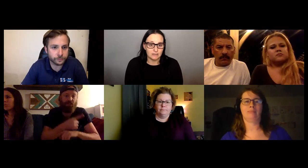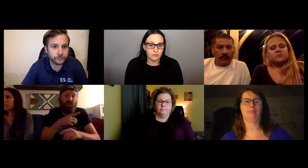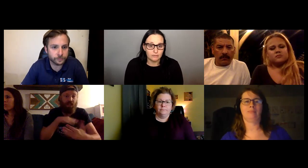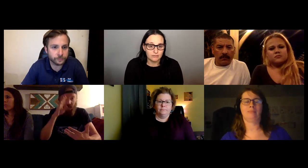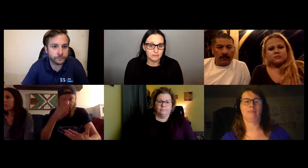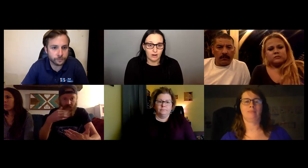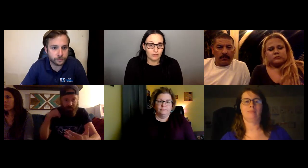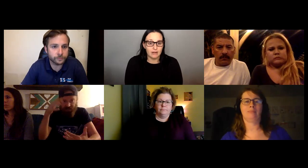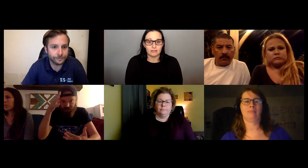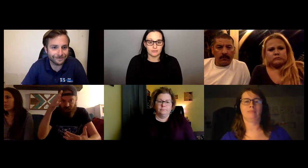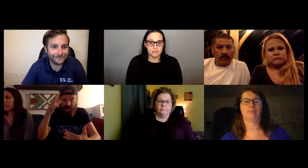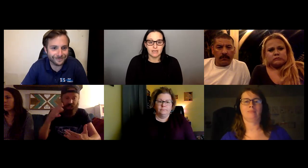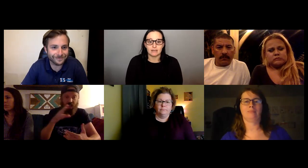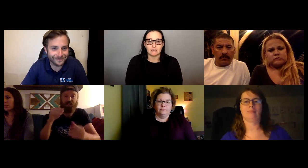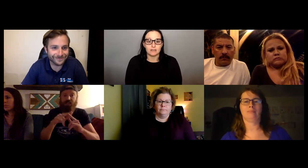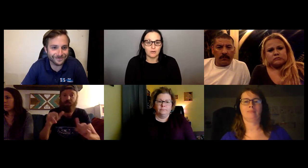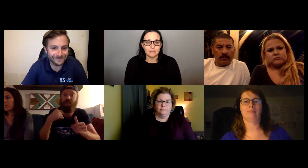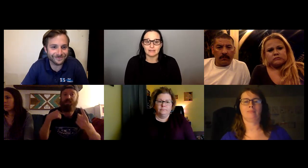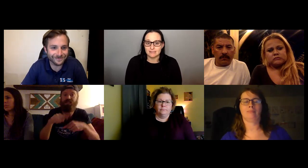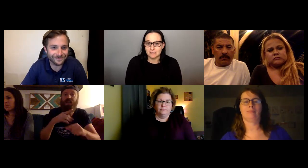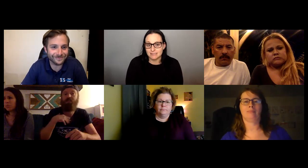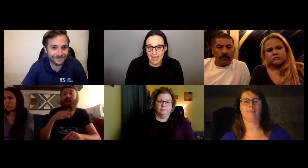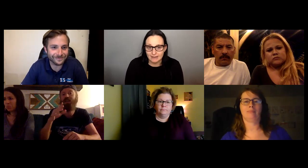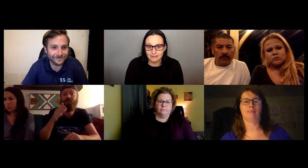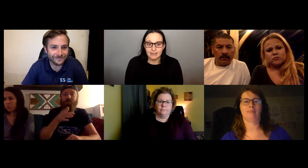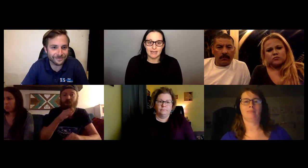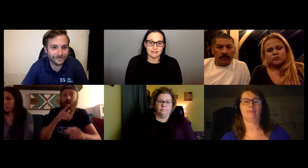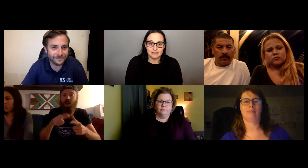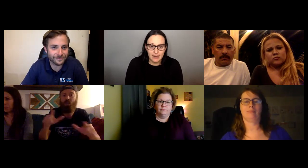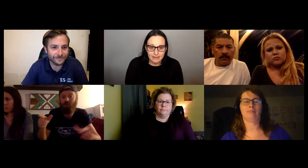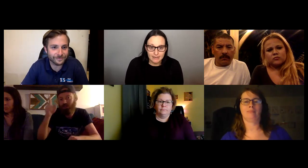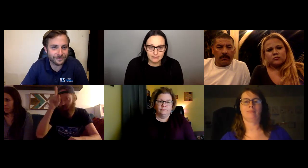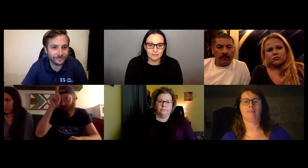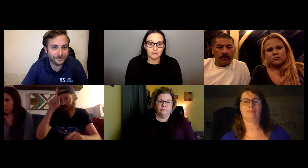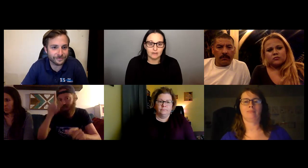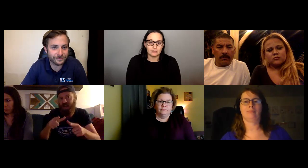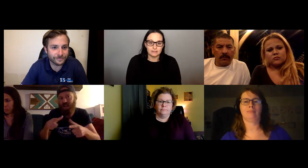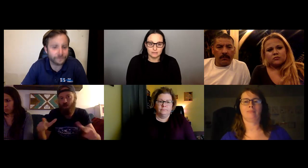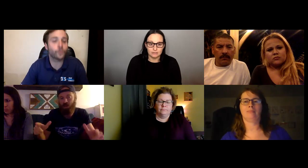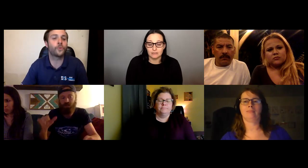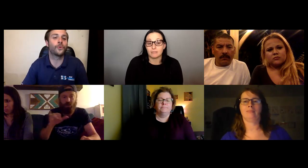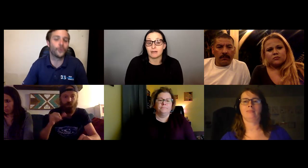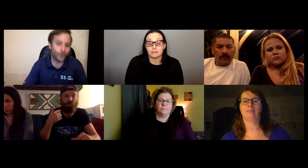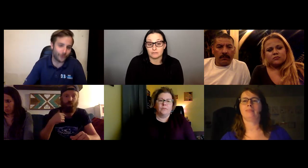no already the first day knowing that this is dad